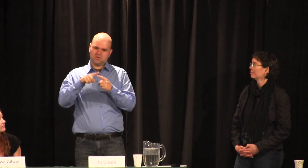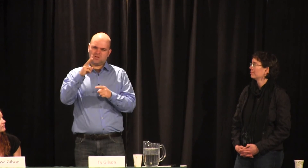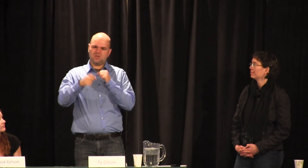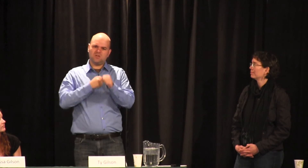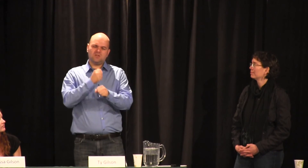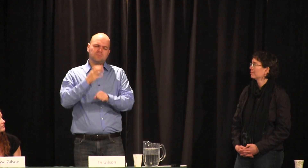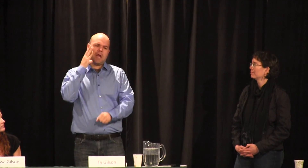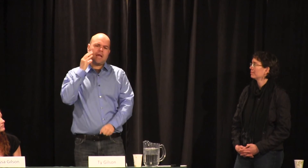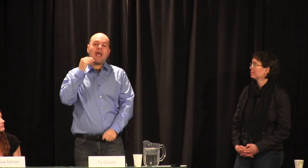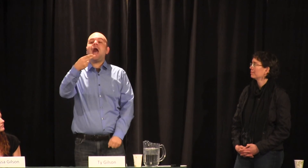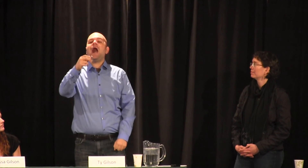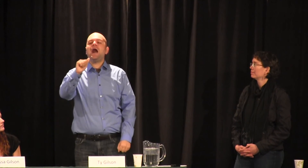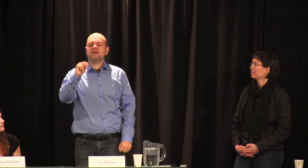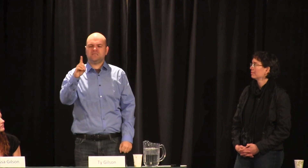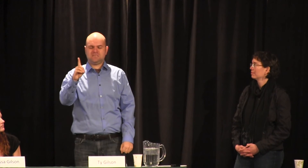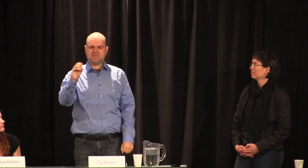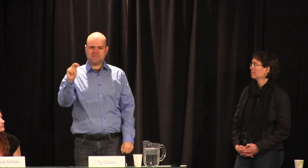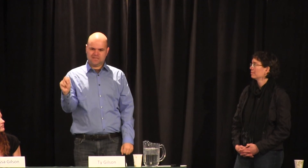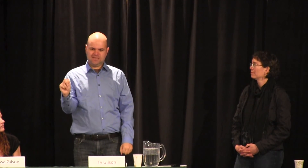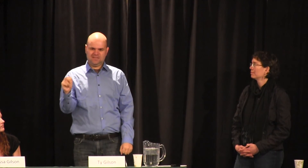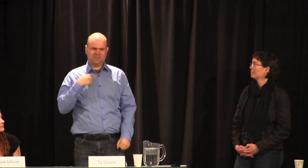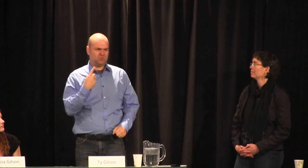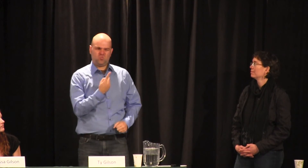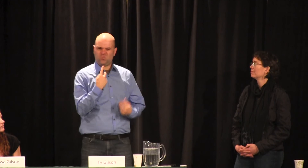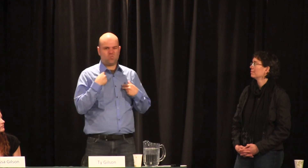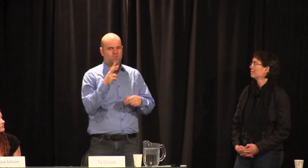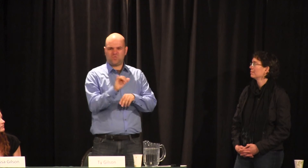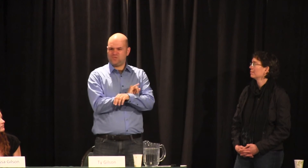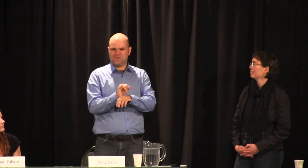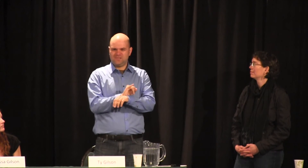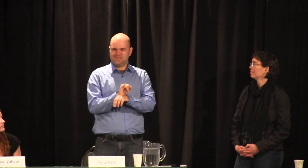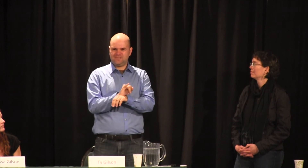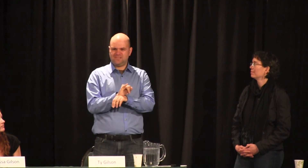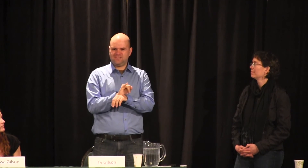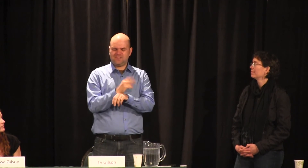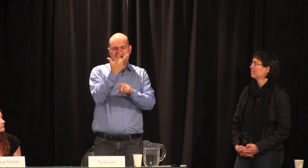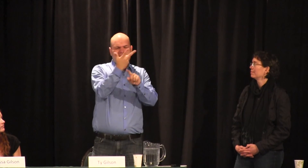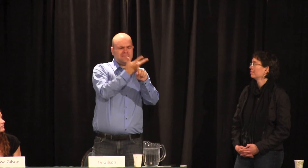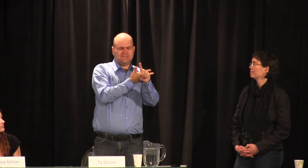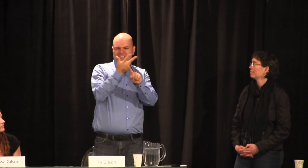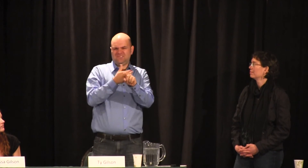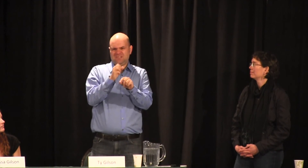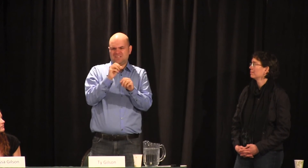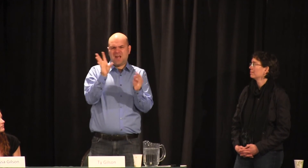You know, my major required experience in, like, an internship or something,